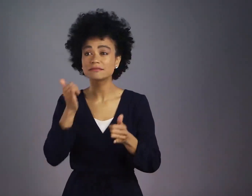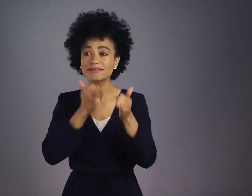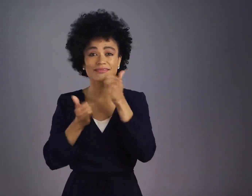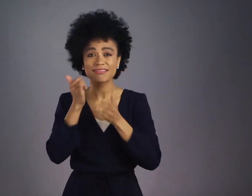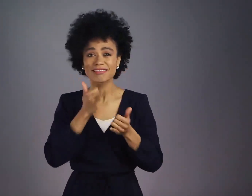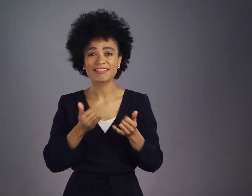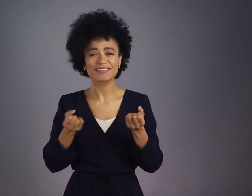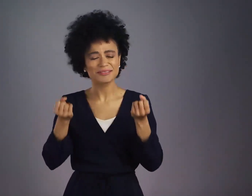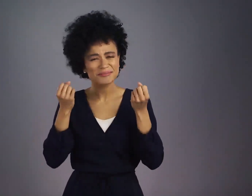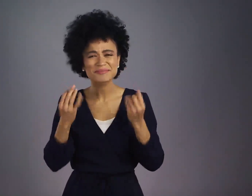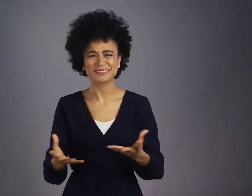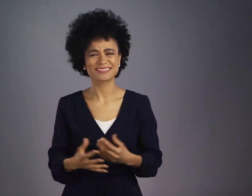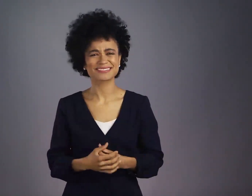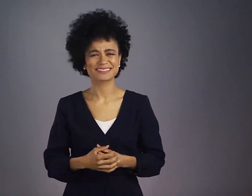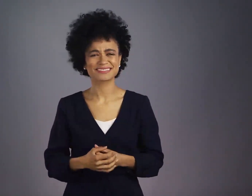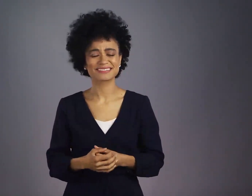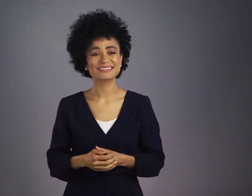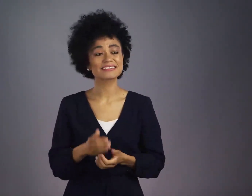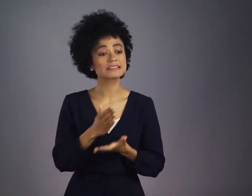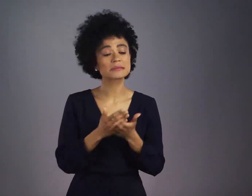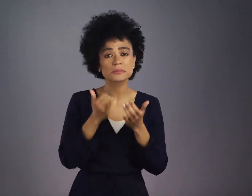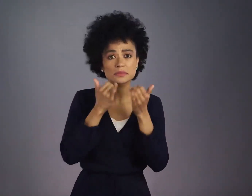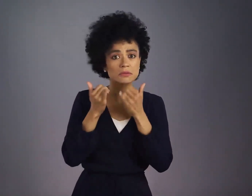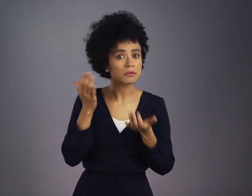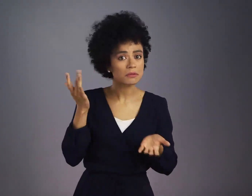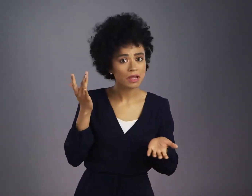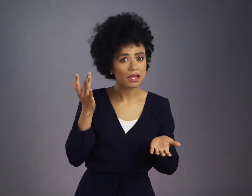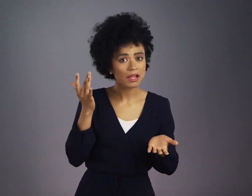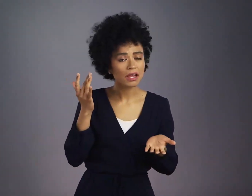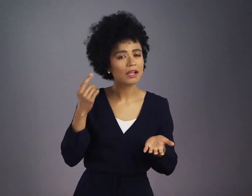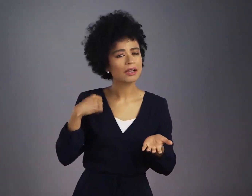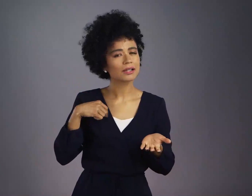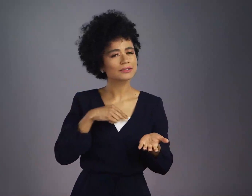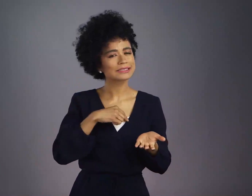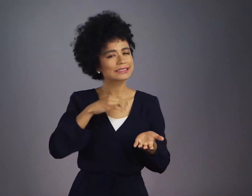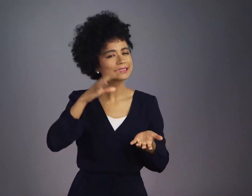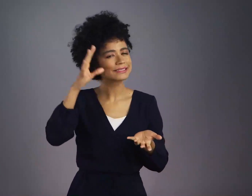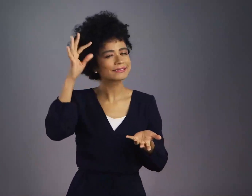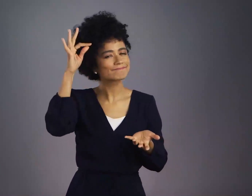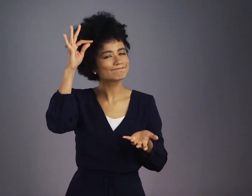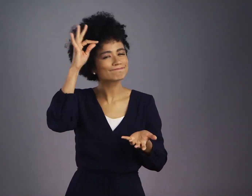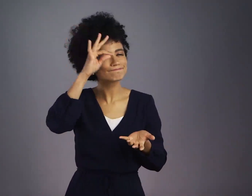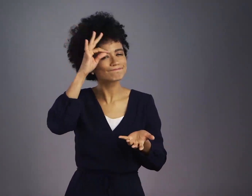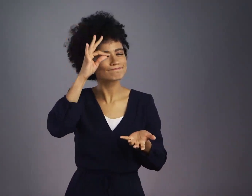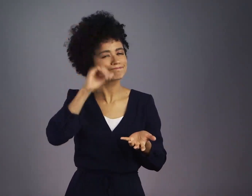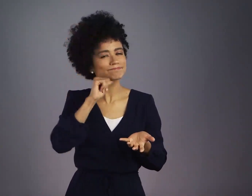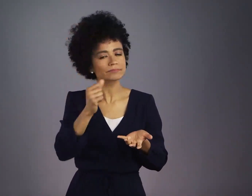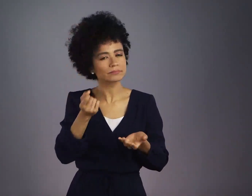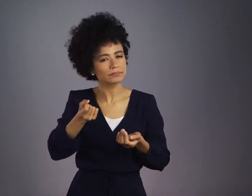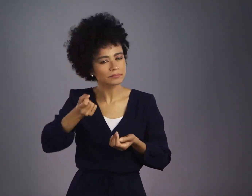Under these conditions we naturally made mistakes. Some of them rose out of ignorance of alcoholism.